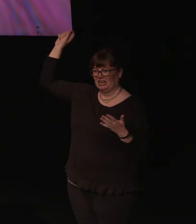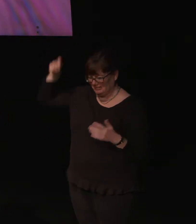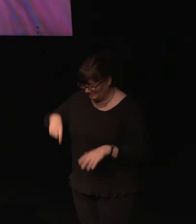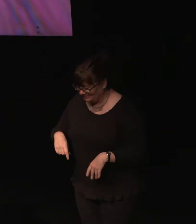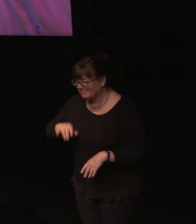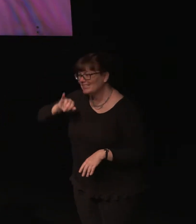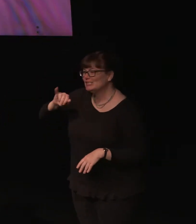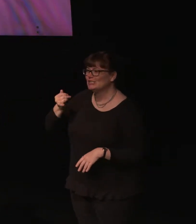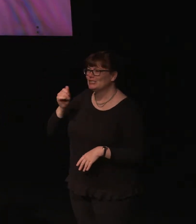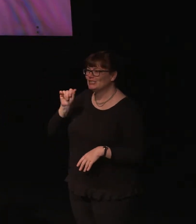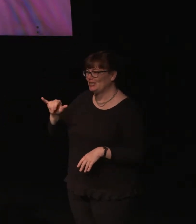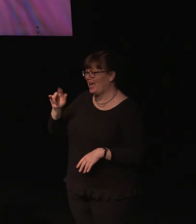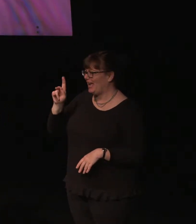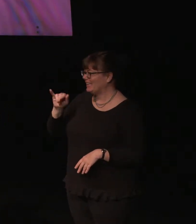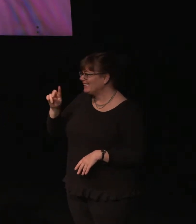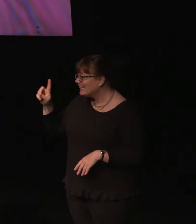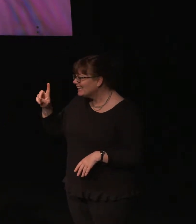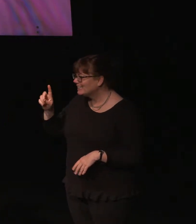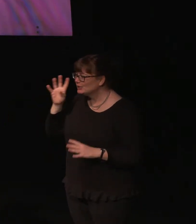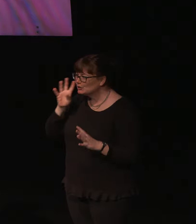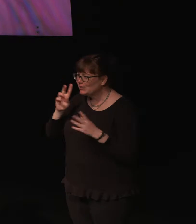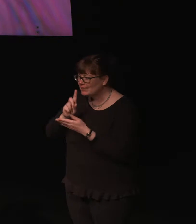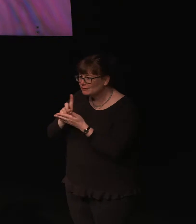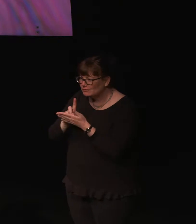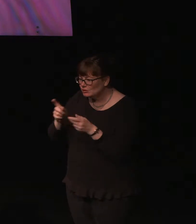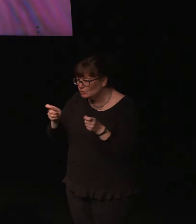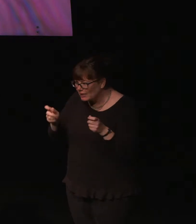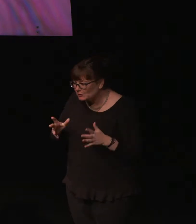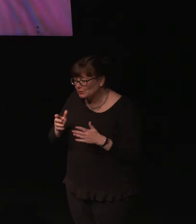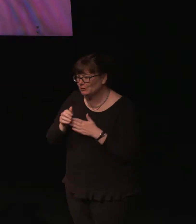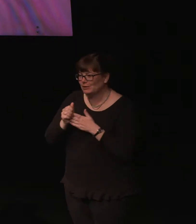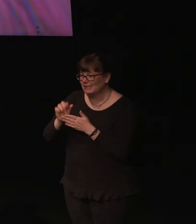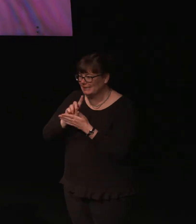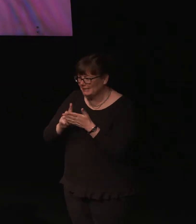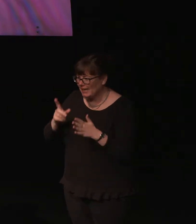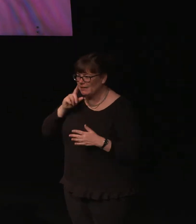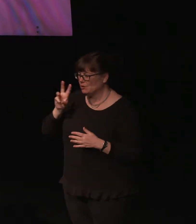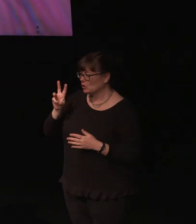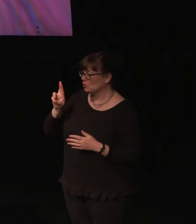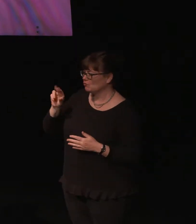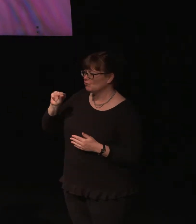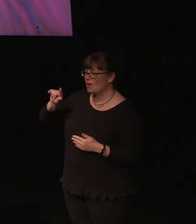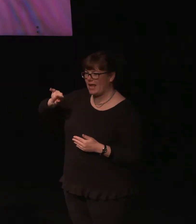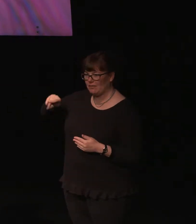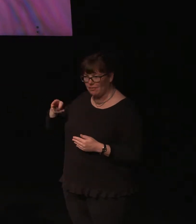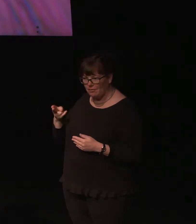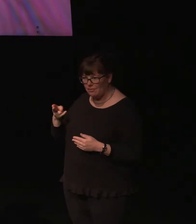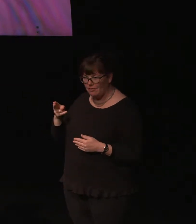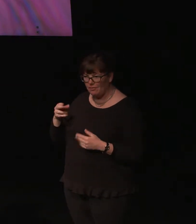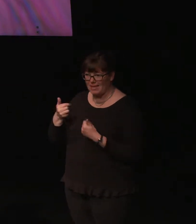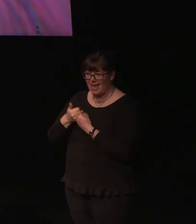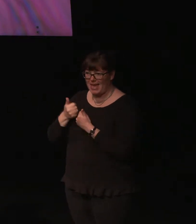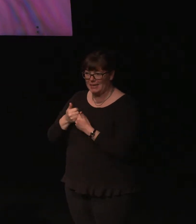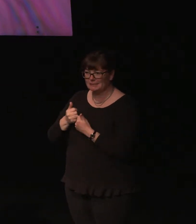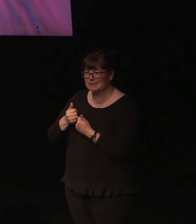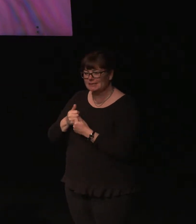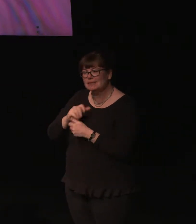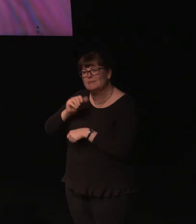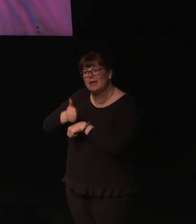I am the creative director and lead designer for Wraith Games. We're a Cincinnati, Ohio based, game development studio.